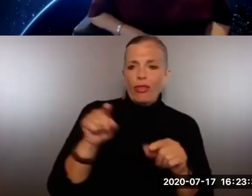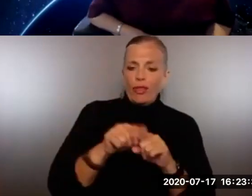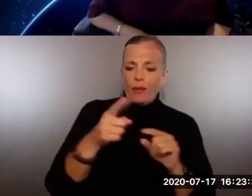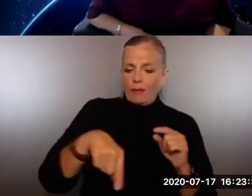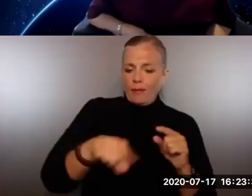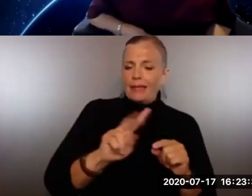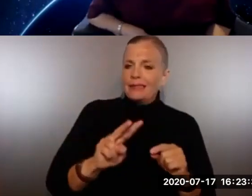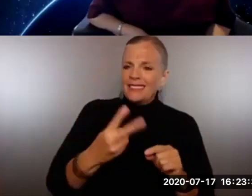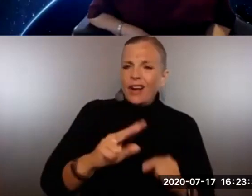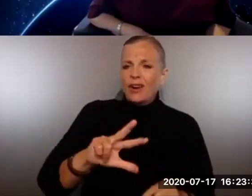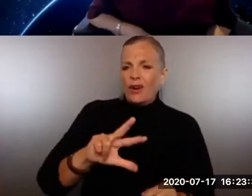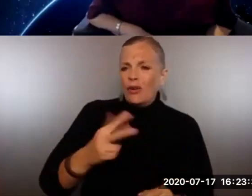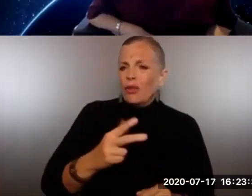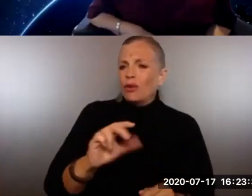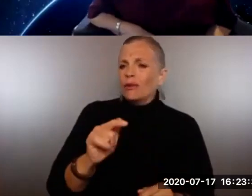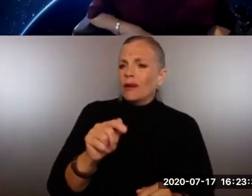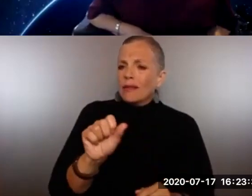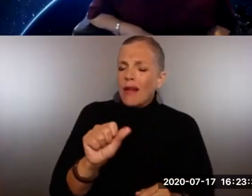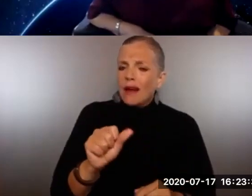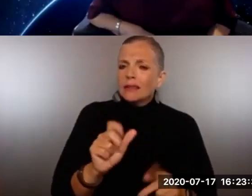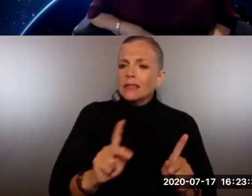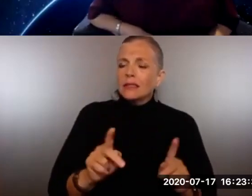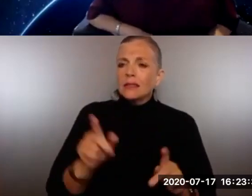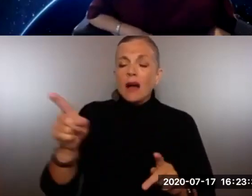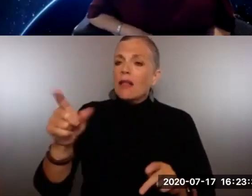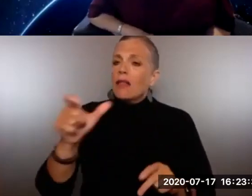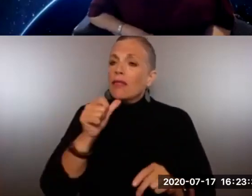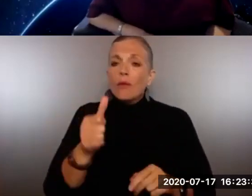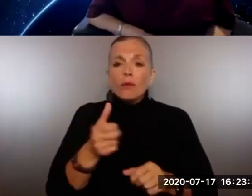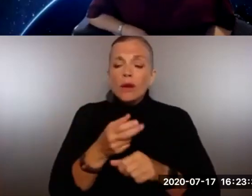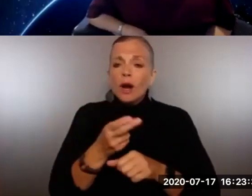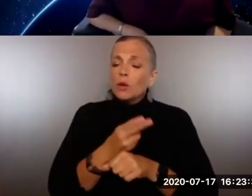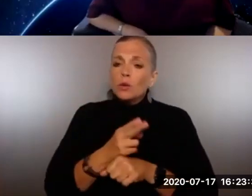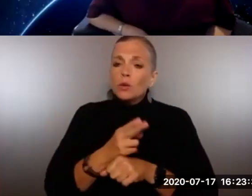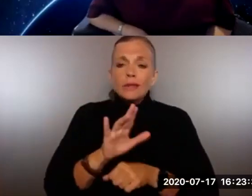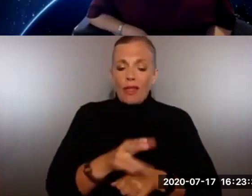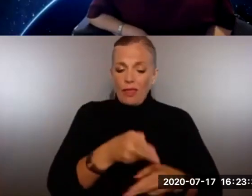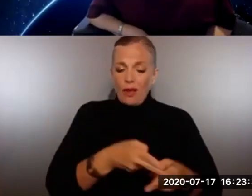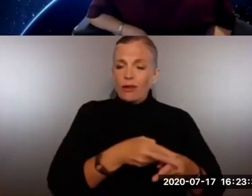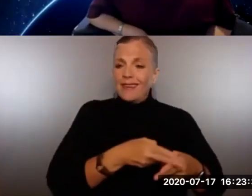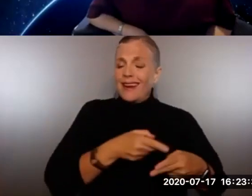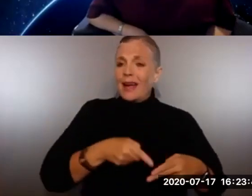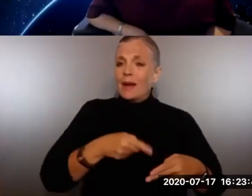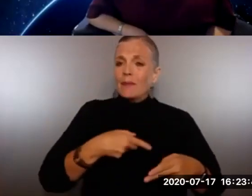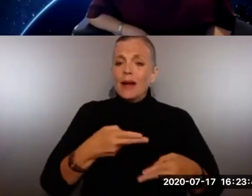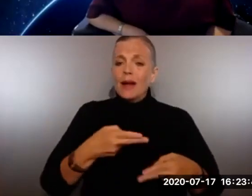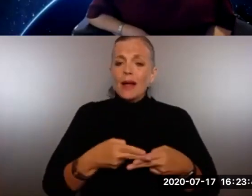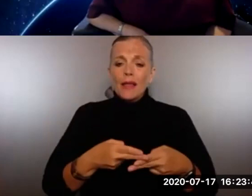They weren't being called by their names we had met. They were being called limp, or mute,